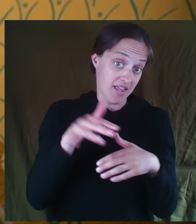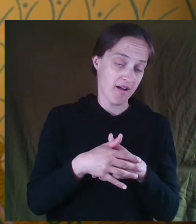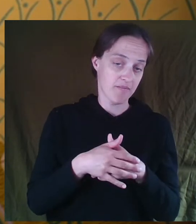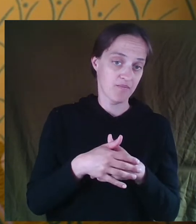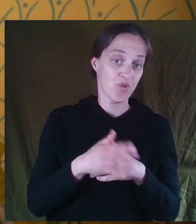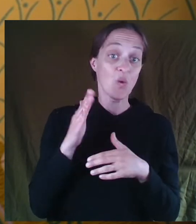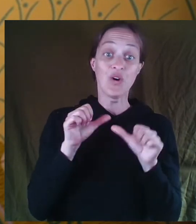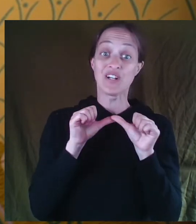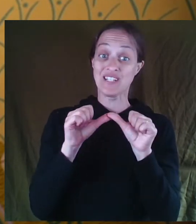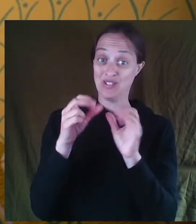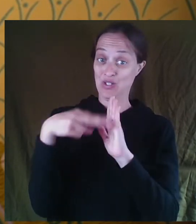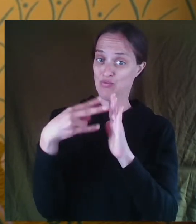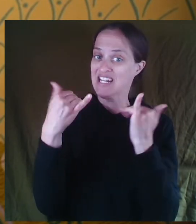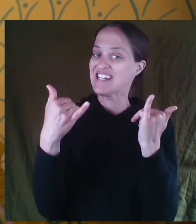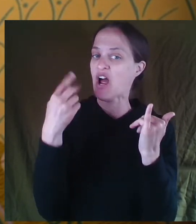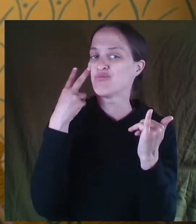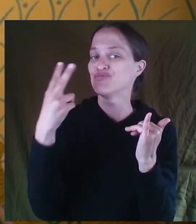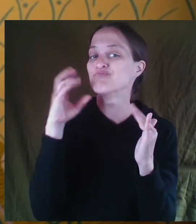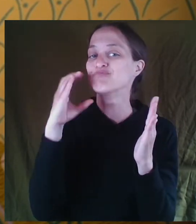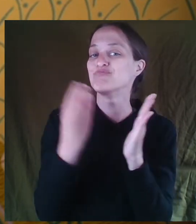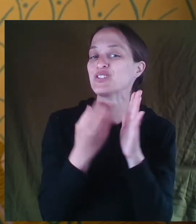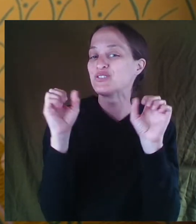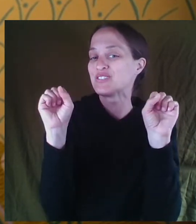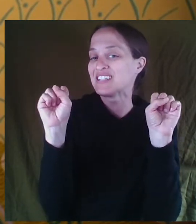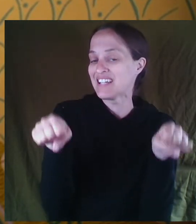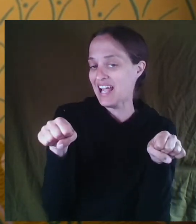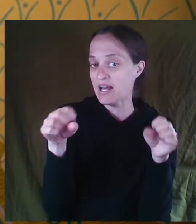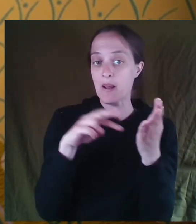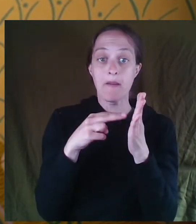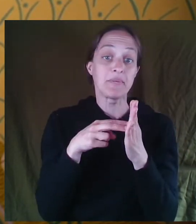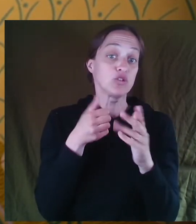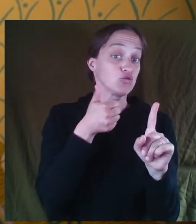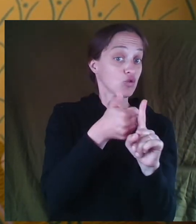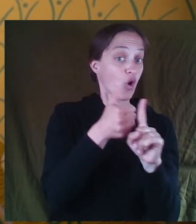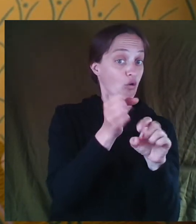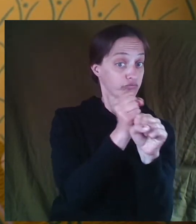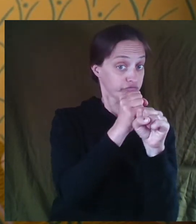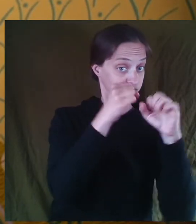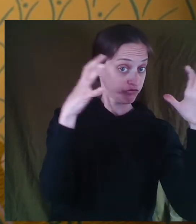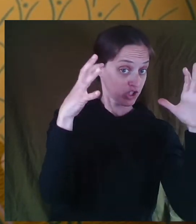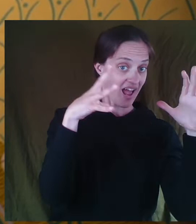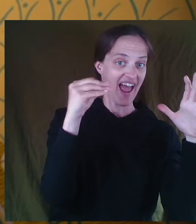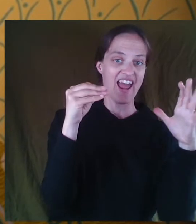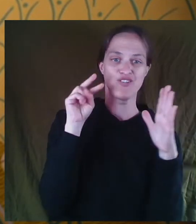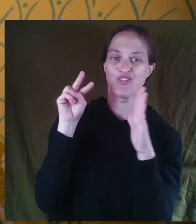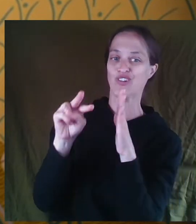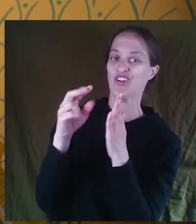We're gonna keep reading, but this time, I'm gonna show you the pictures as we read so that you can do some visualizing of your own,